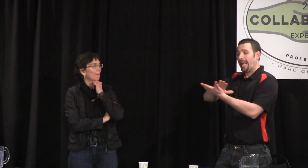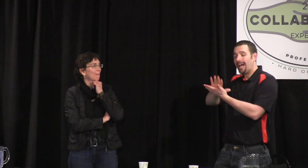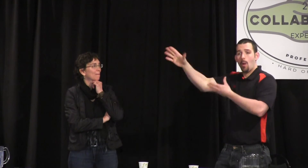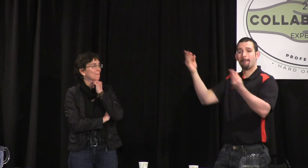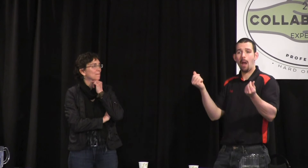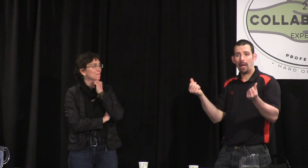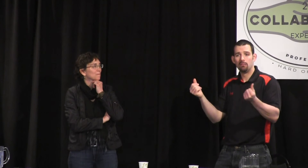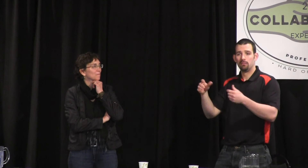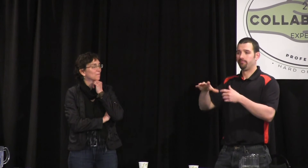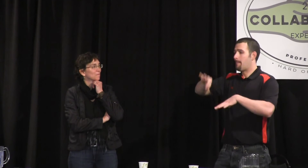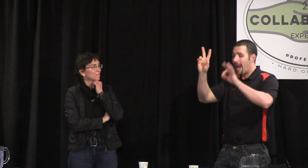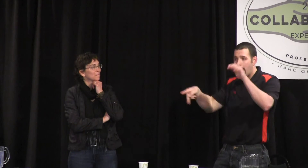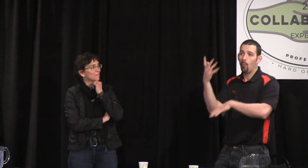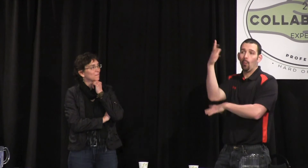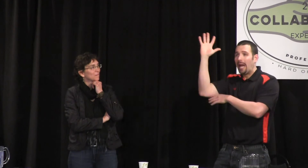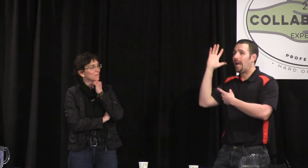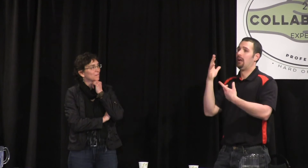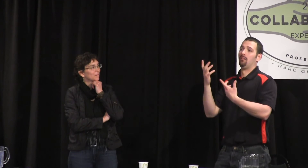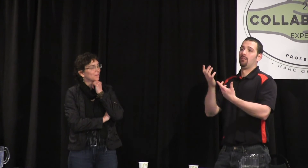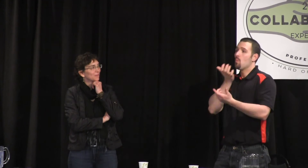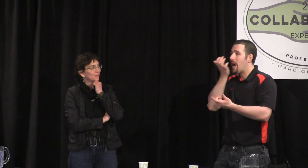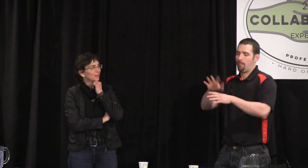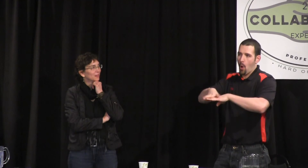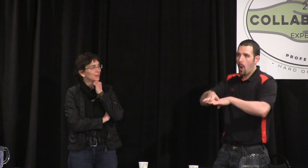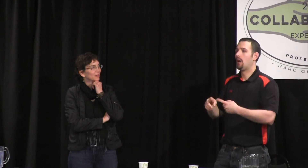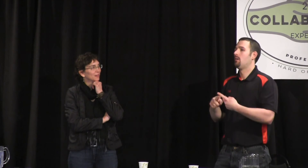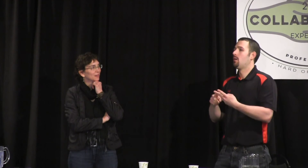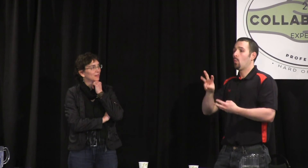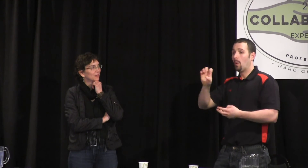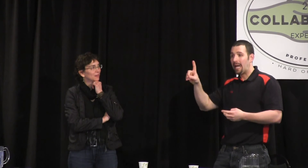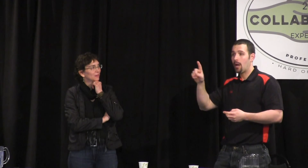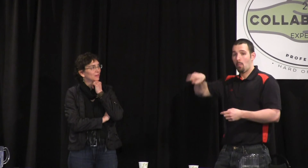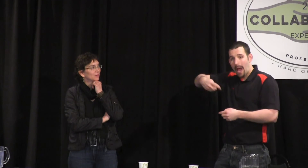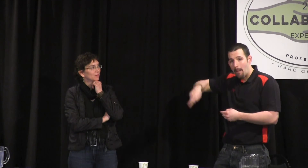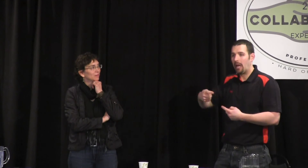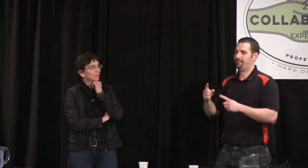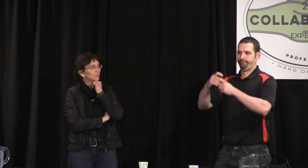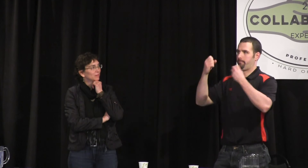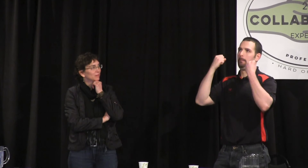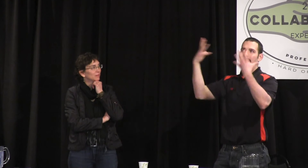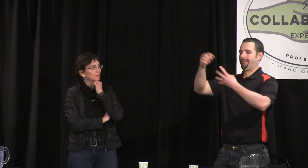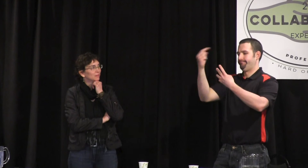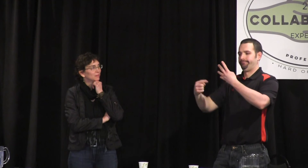and he was kind of cleaning and needing -- doing some mowing and working in the outdoors